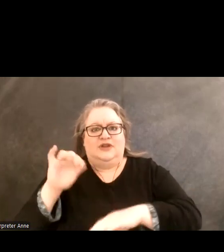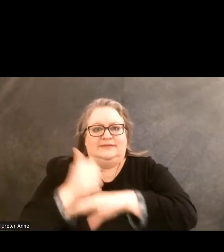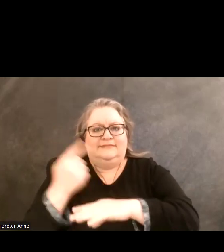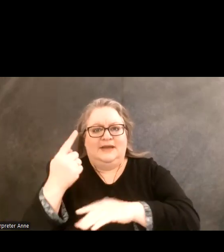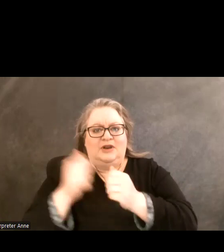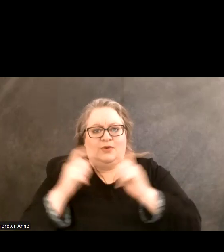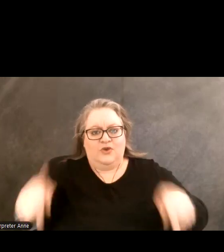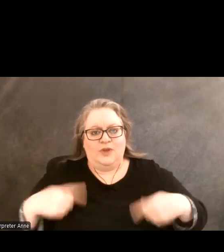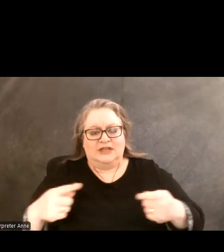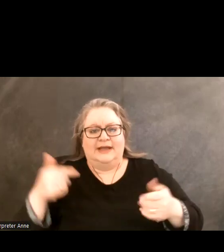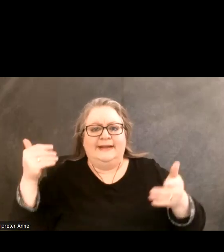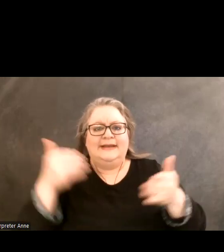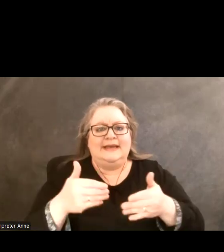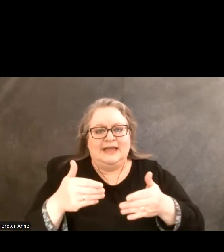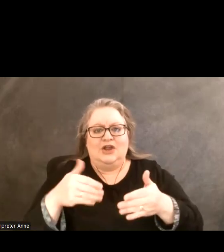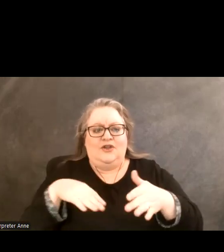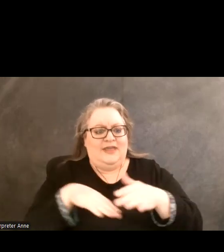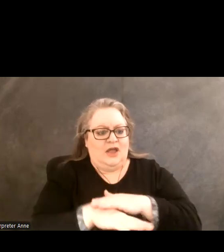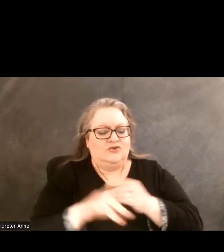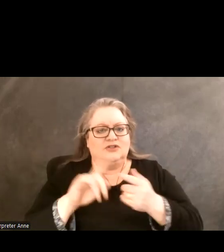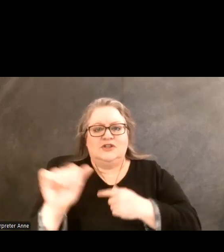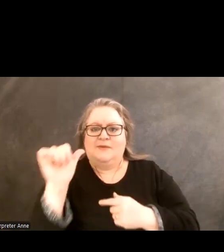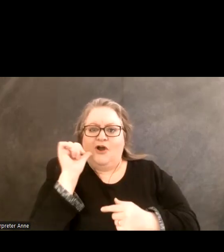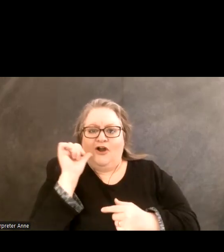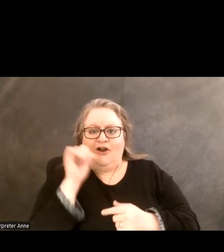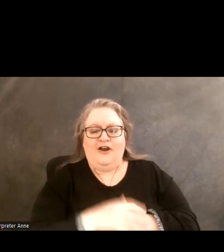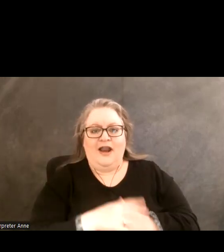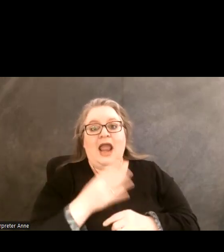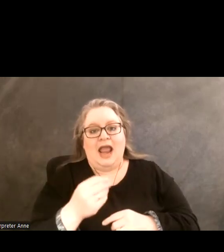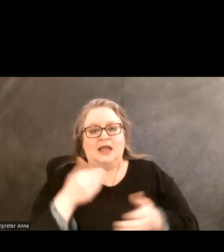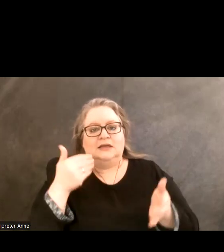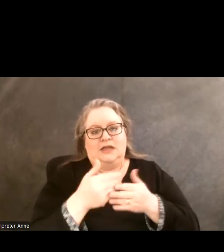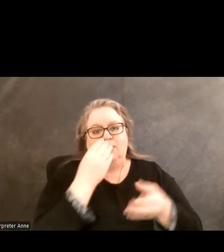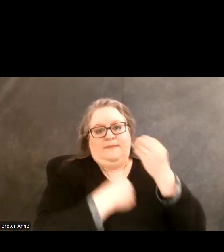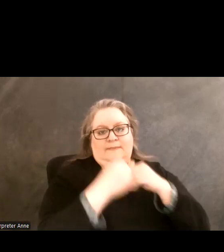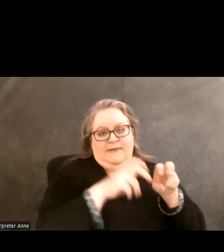right by the entrance to a bar and the buffet. So a lot